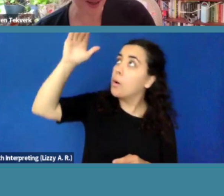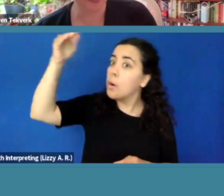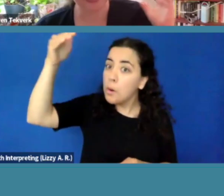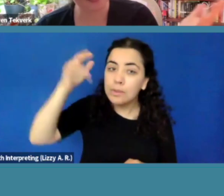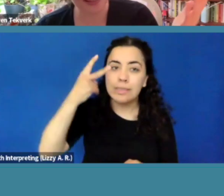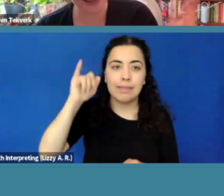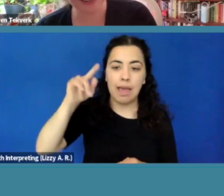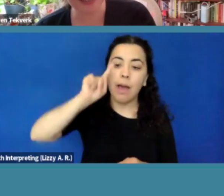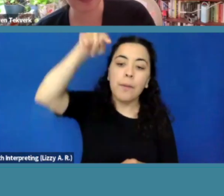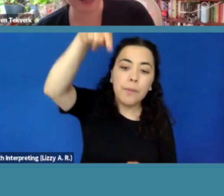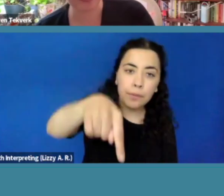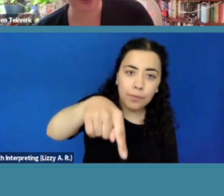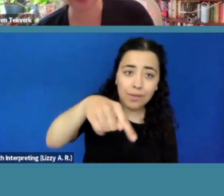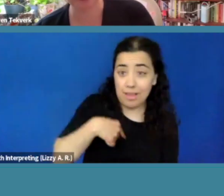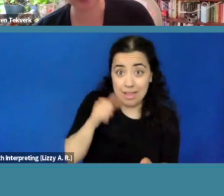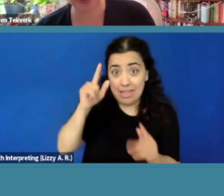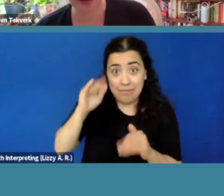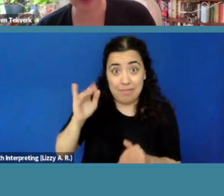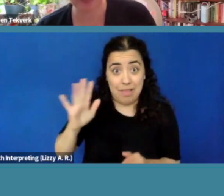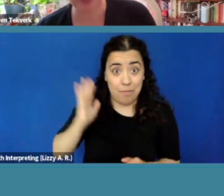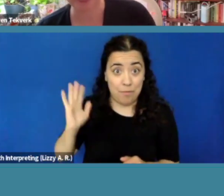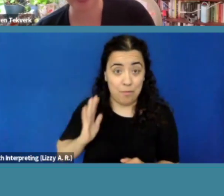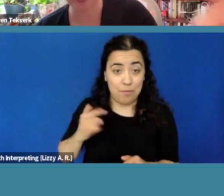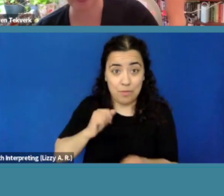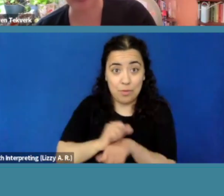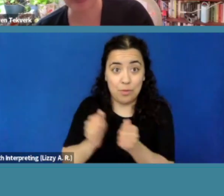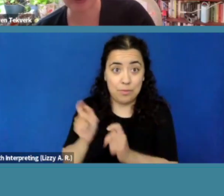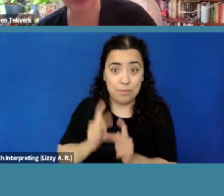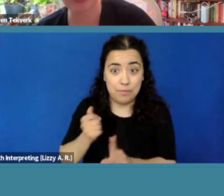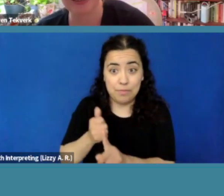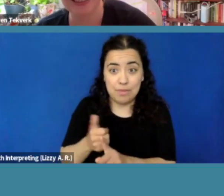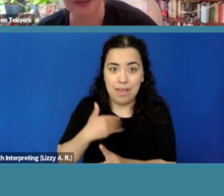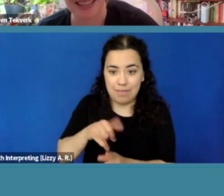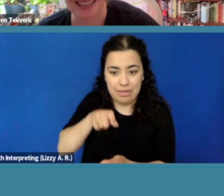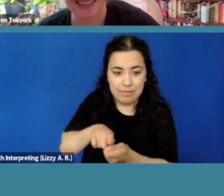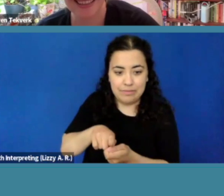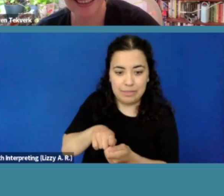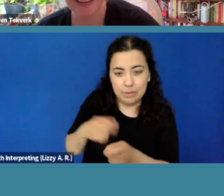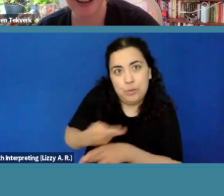Not something I anticipated before I worked with patrons who have this particular use case.